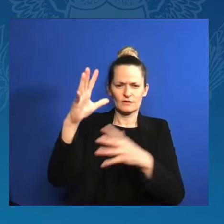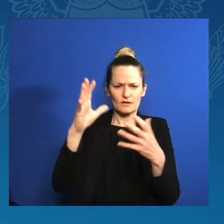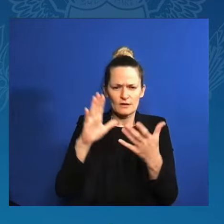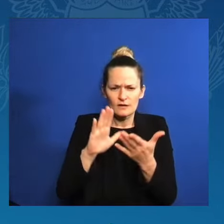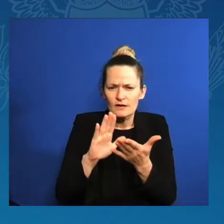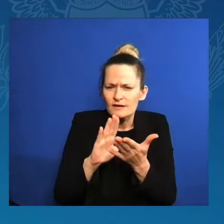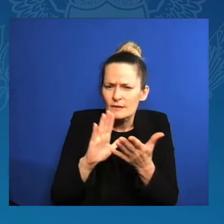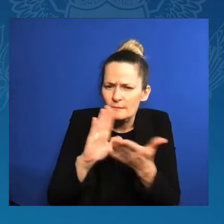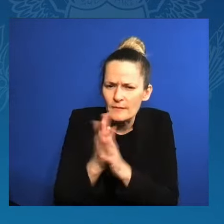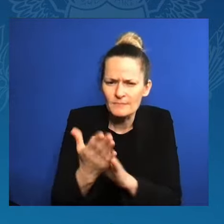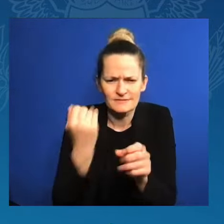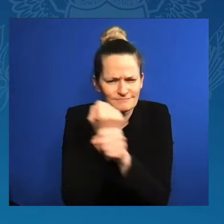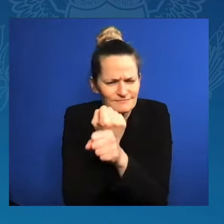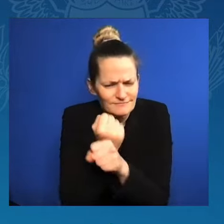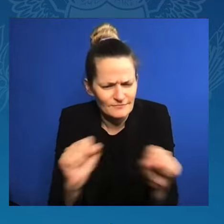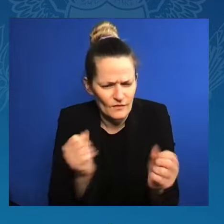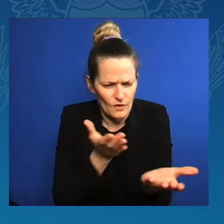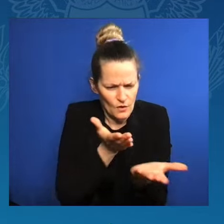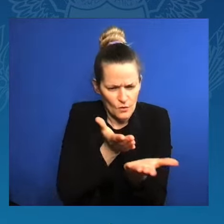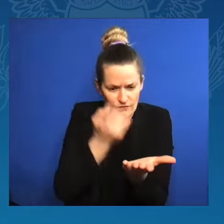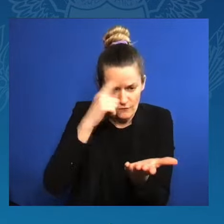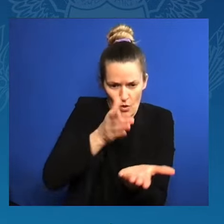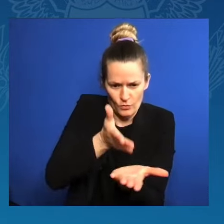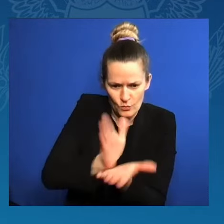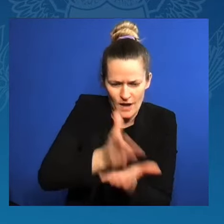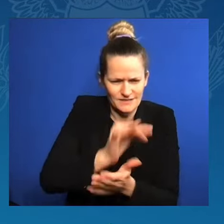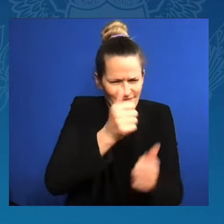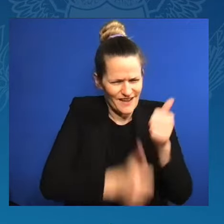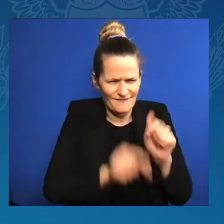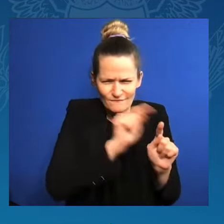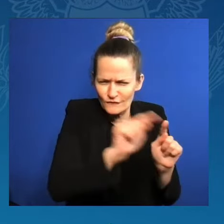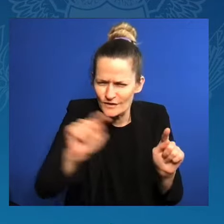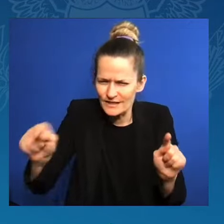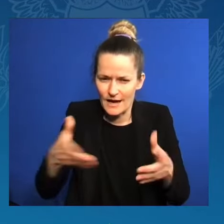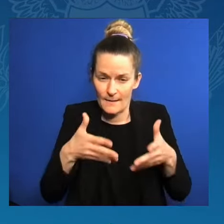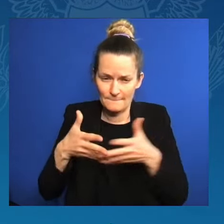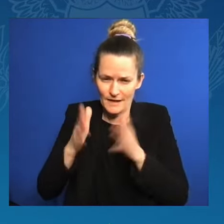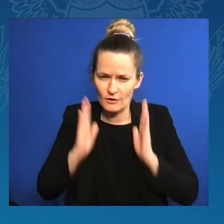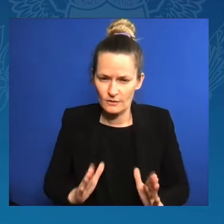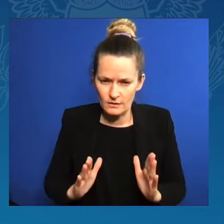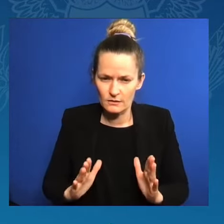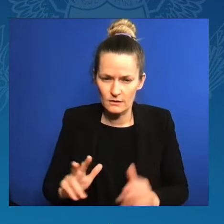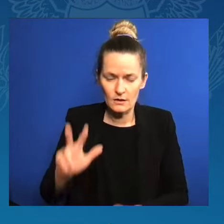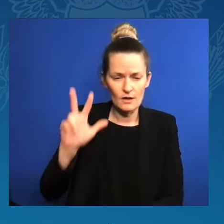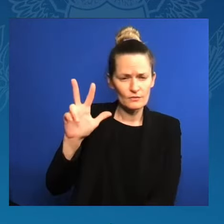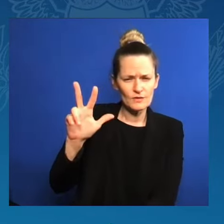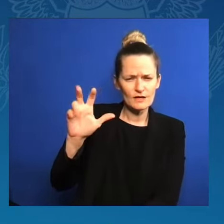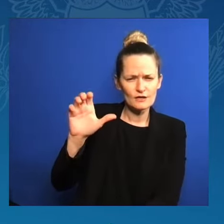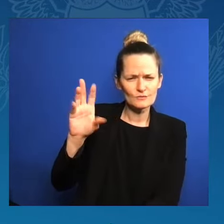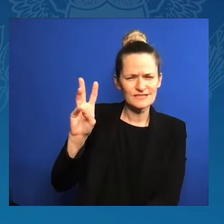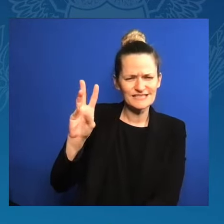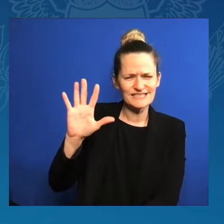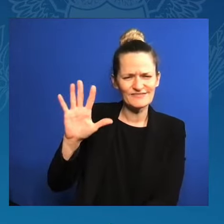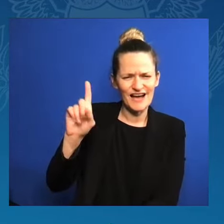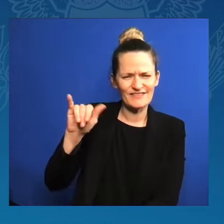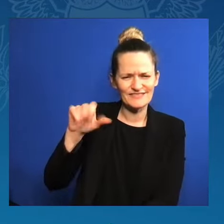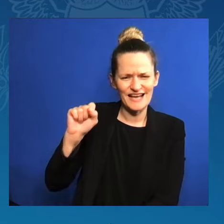Today, 365 days after the Dobbs decision, people in states across our nation